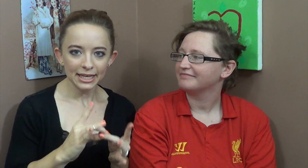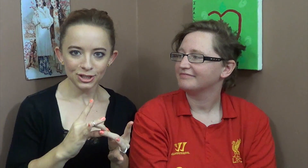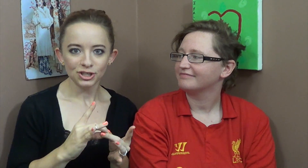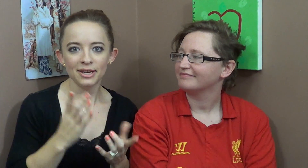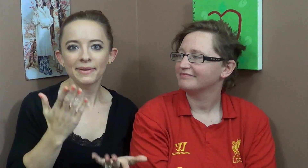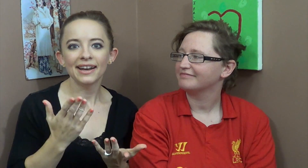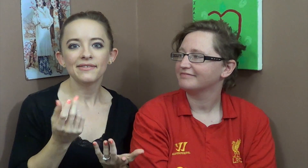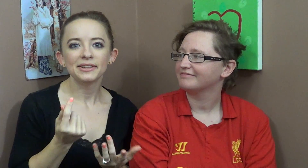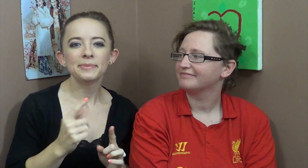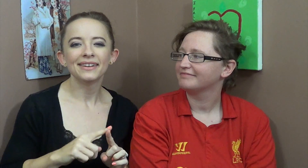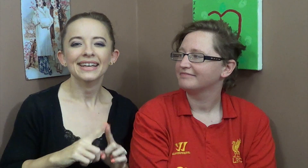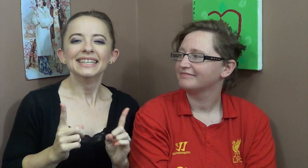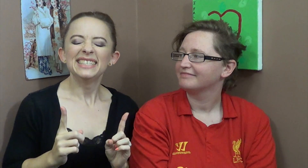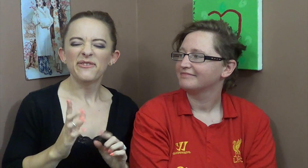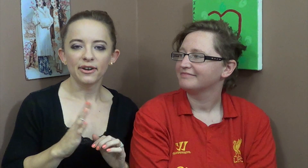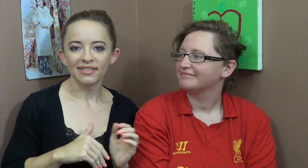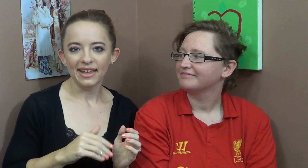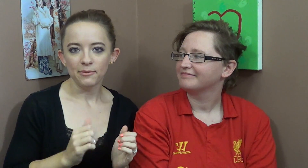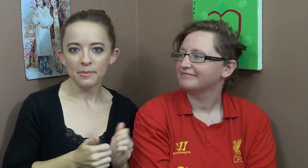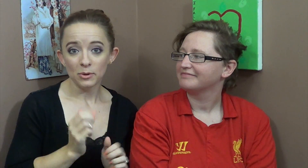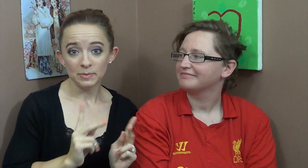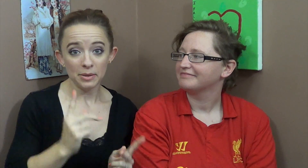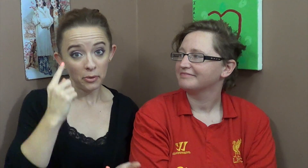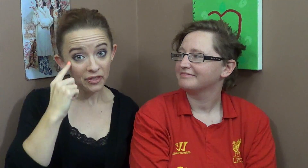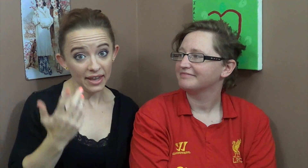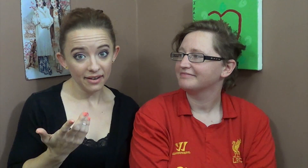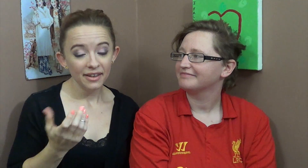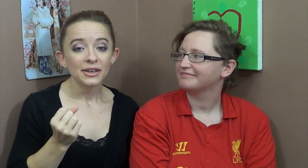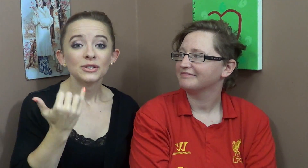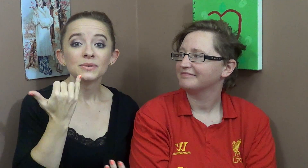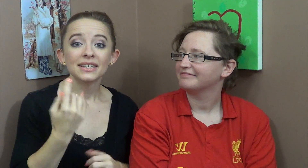So our relationship might be a little bit different than most people think.